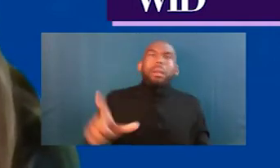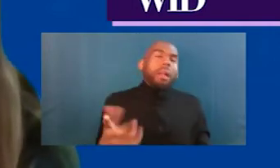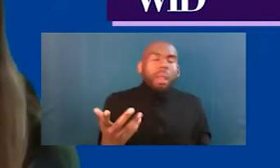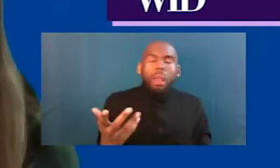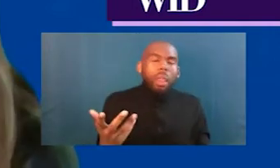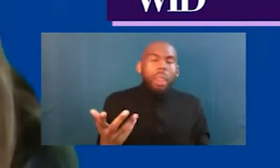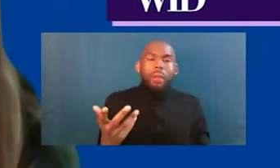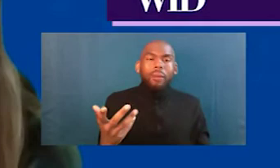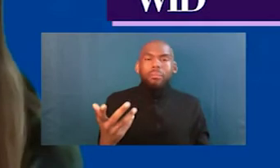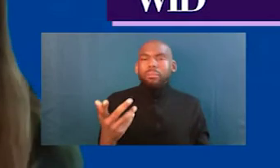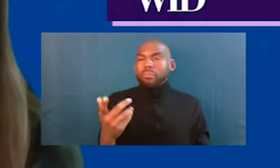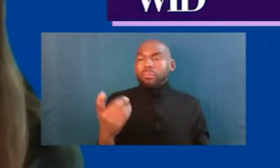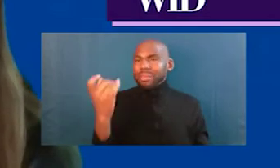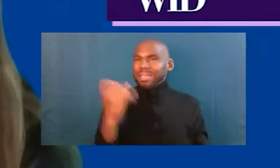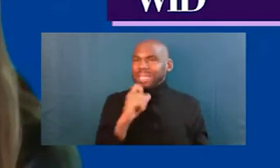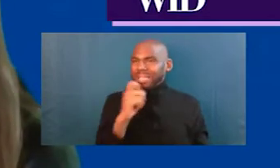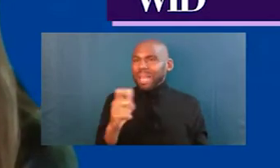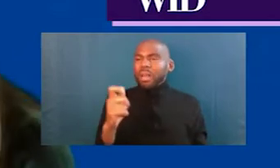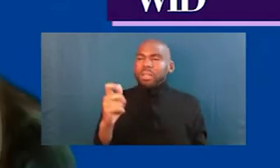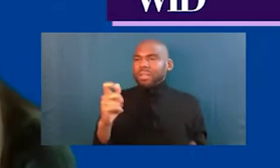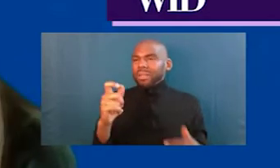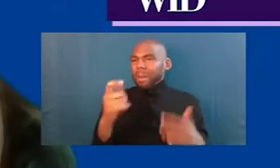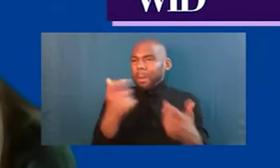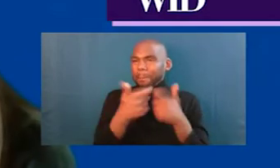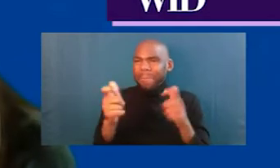if you don't have to fix something that you broke in production. We did our accessibility